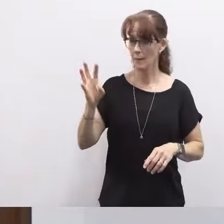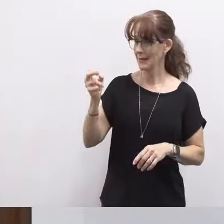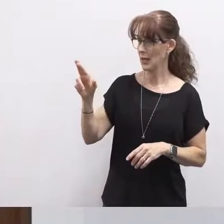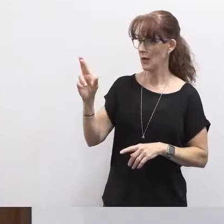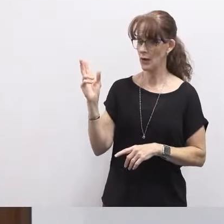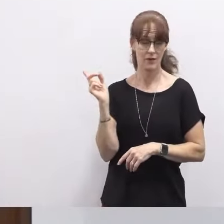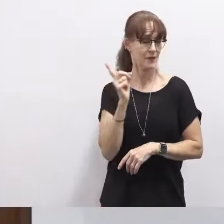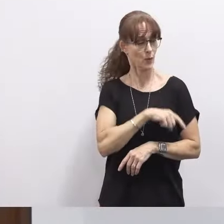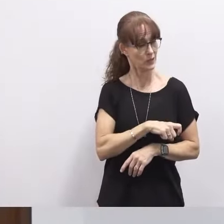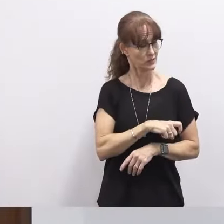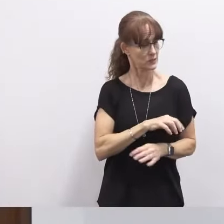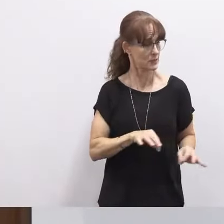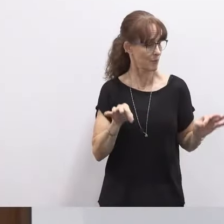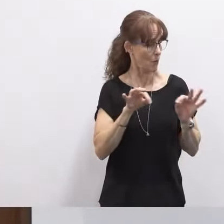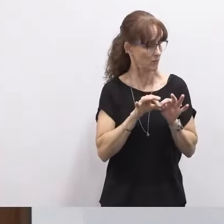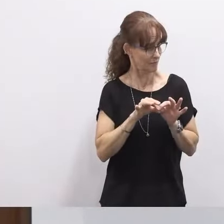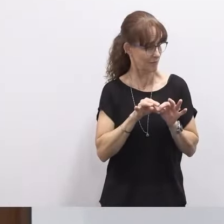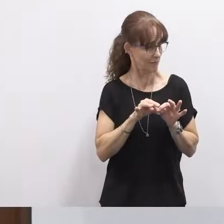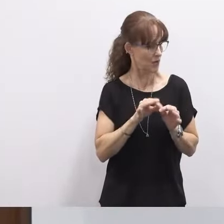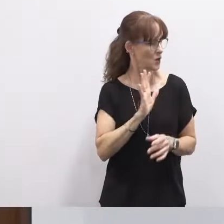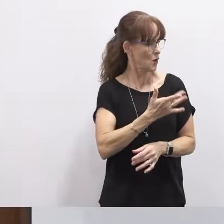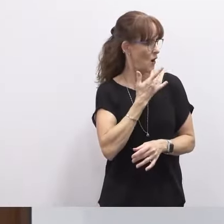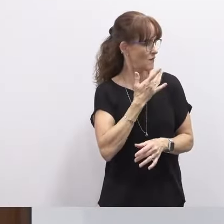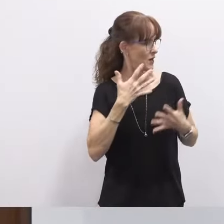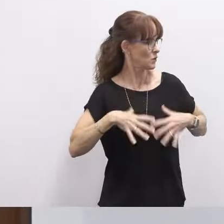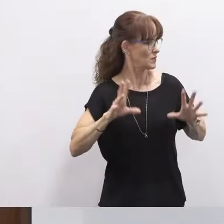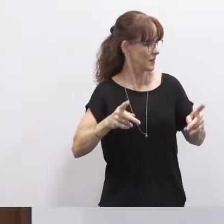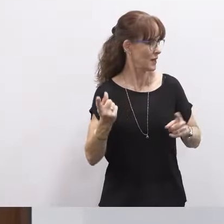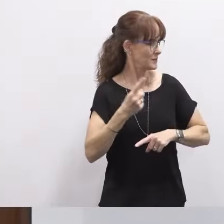This is pretty important. What was your favorite dress up day at campus?